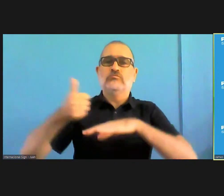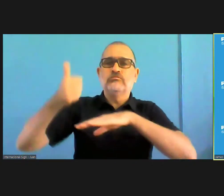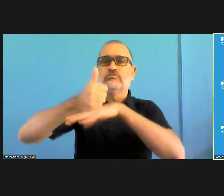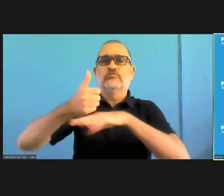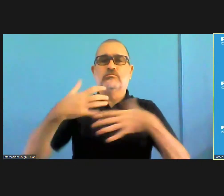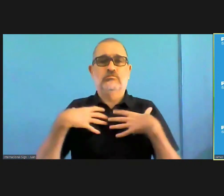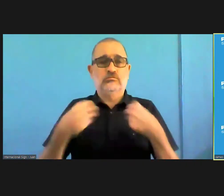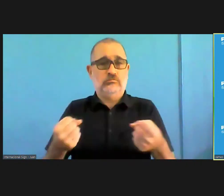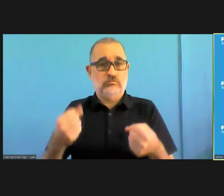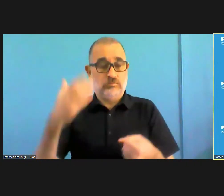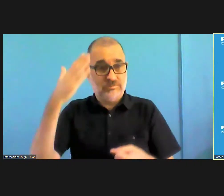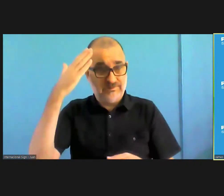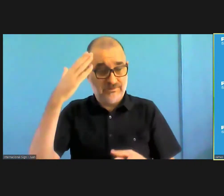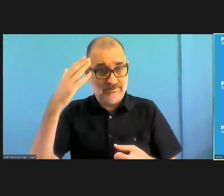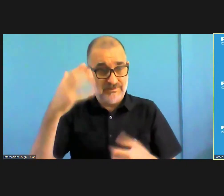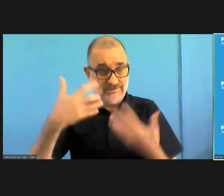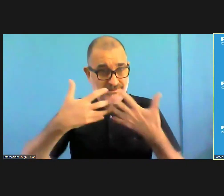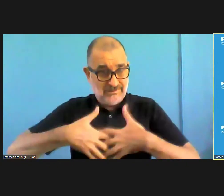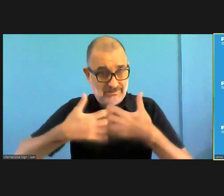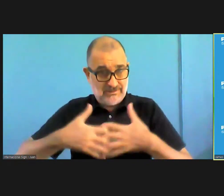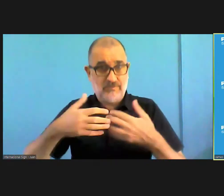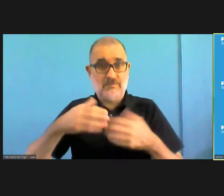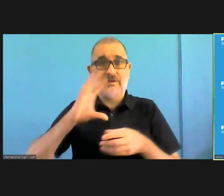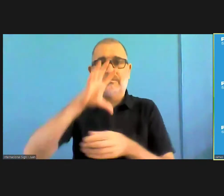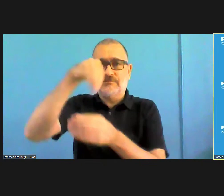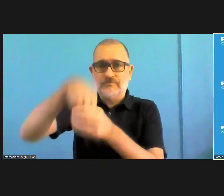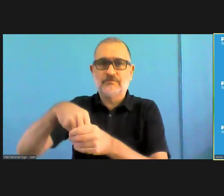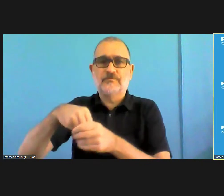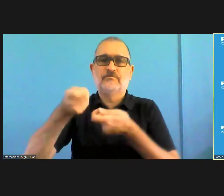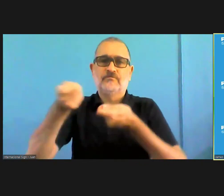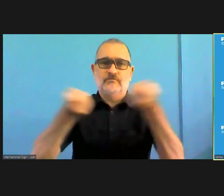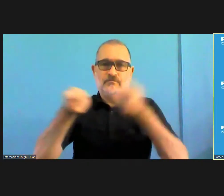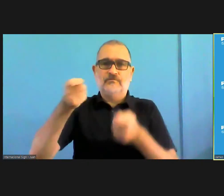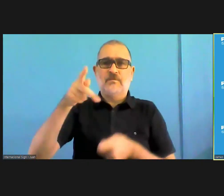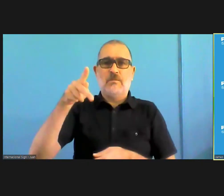the long-term systemic deficiencies so well highlighted by